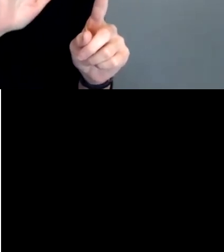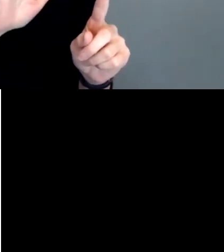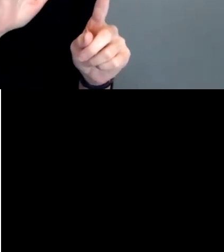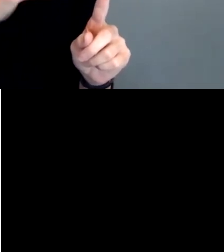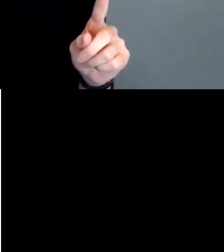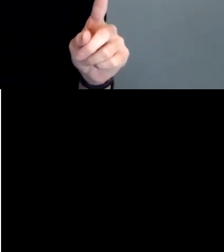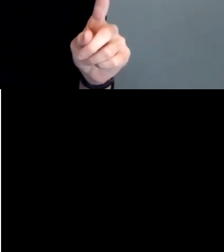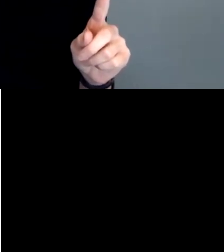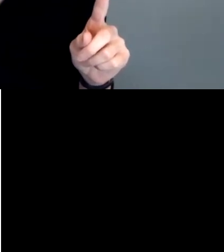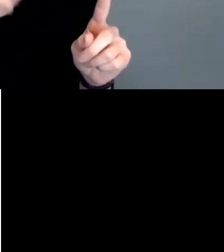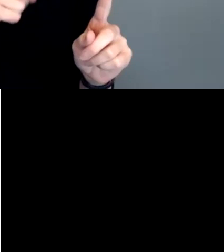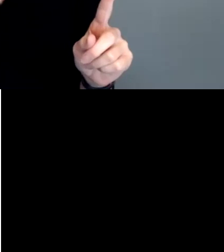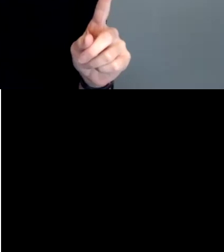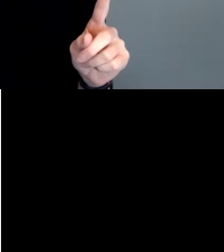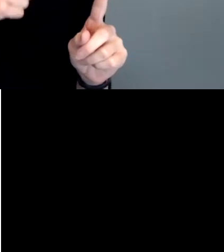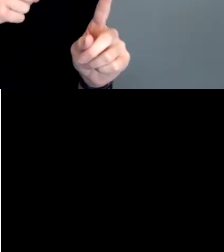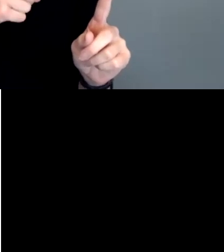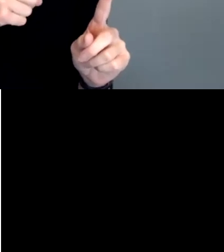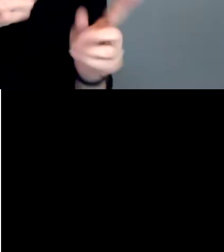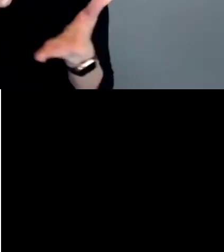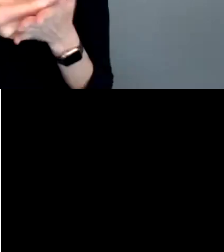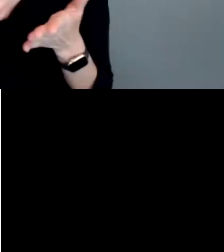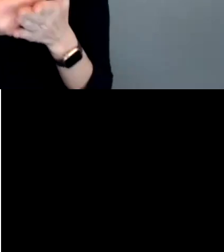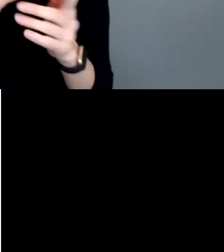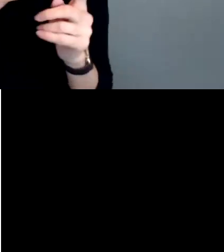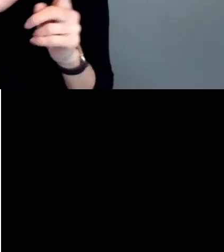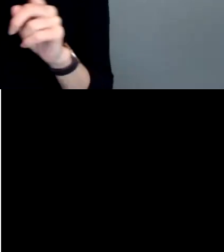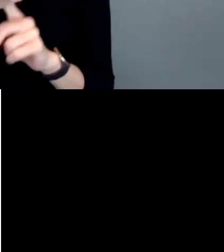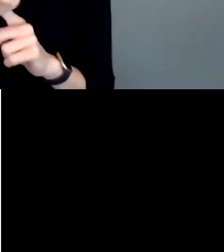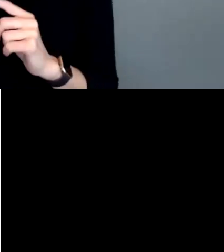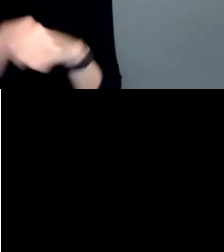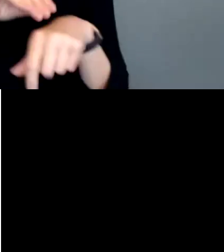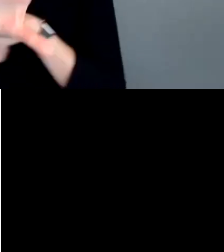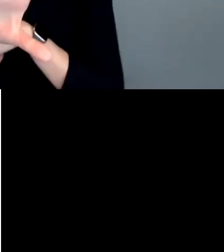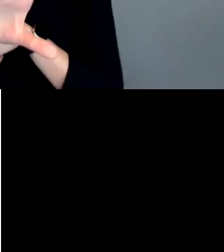out that the socioeconomic status didn't have any effect.